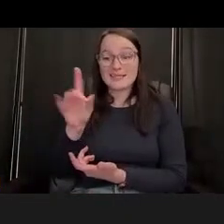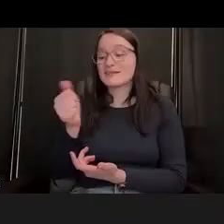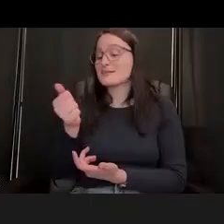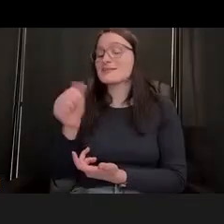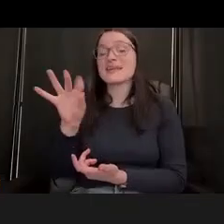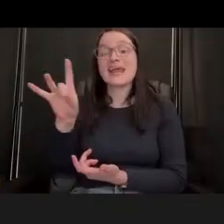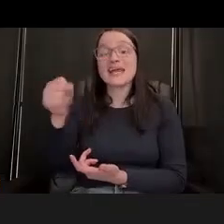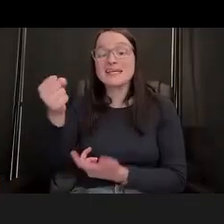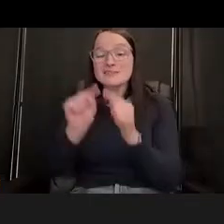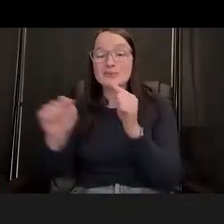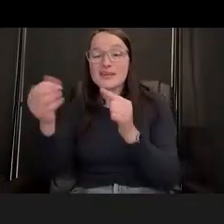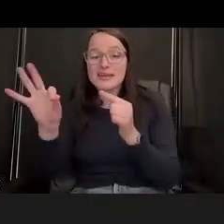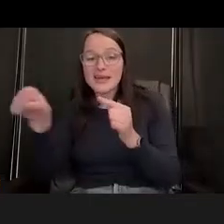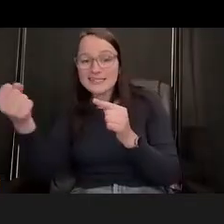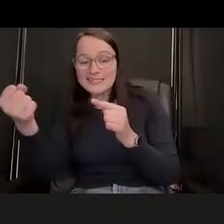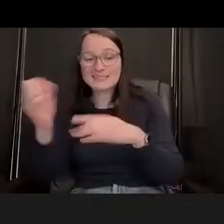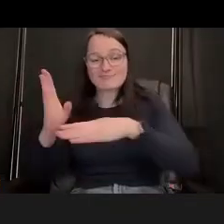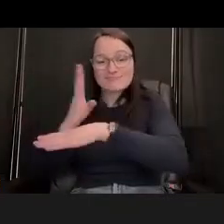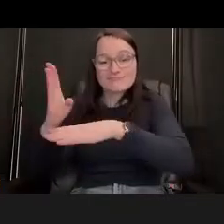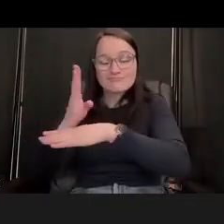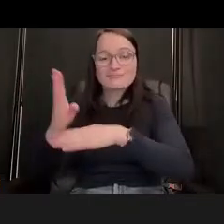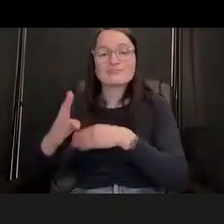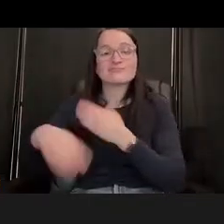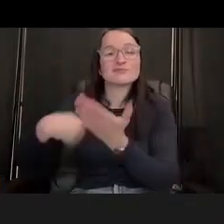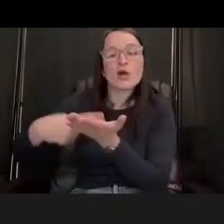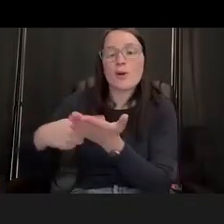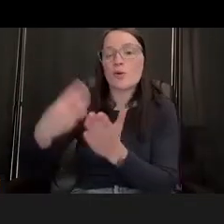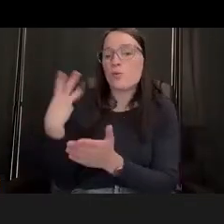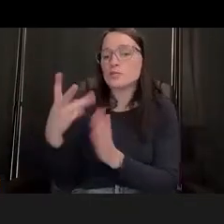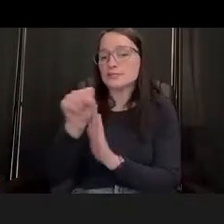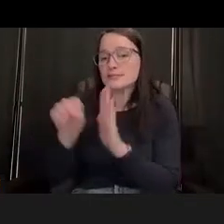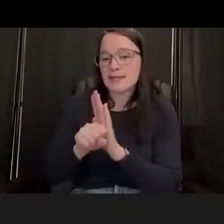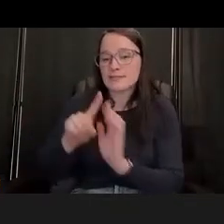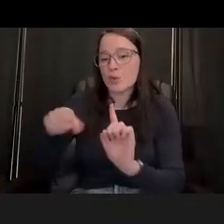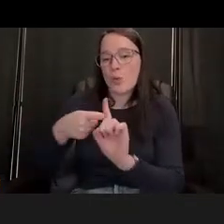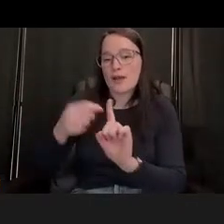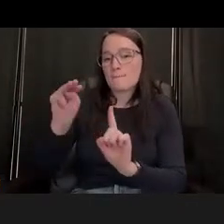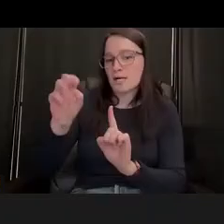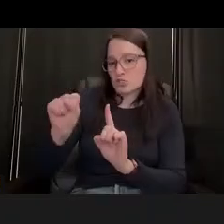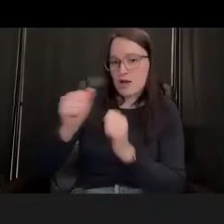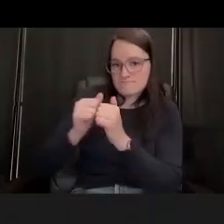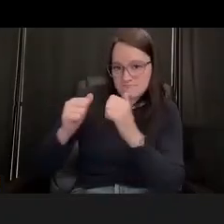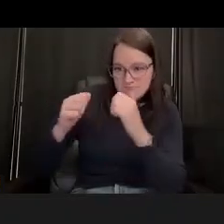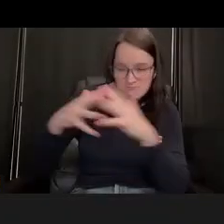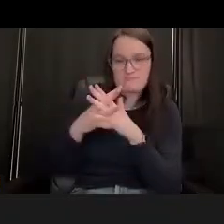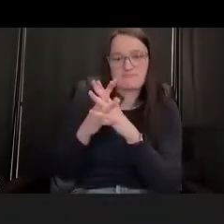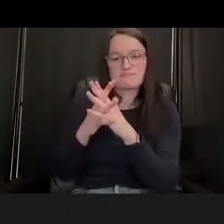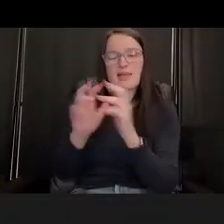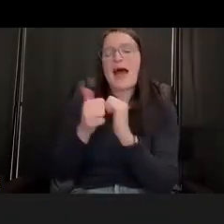where things uh began to occur in Washington state with Microsoft being part of that development. In